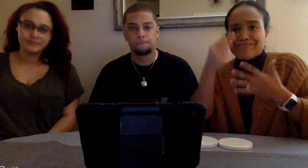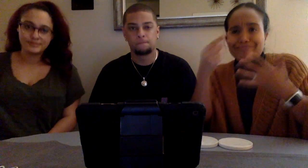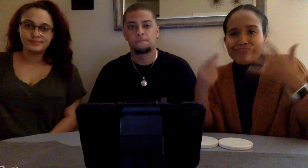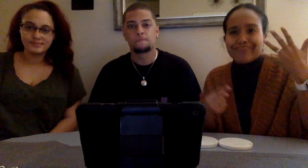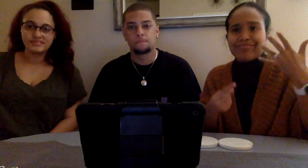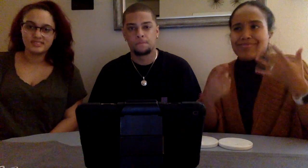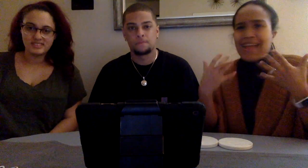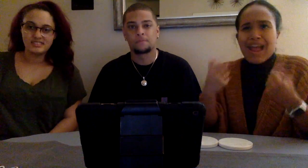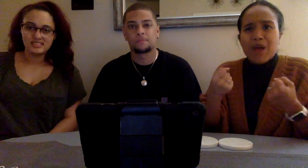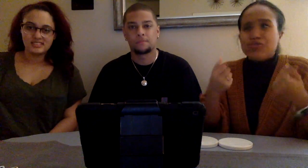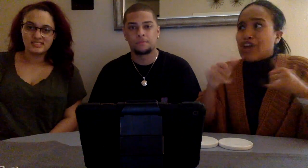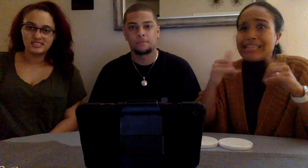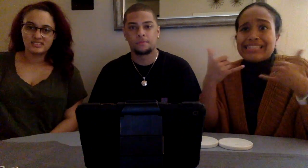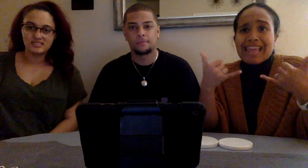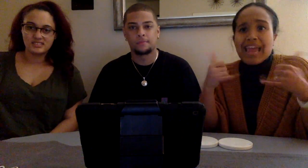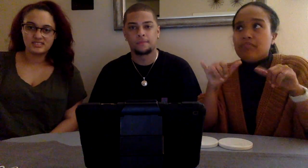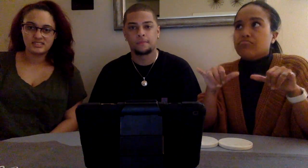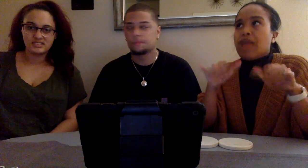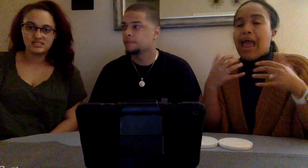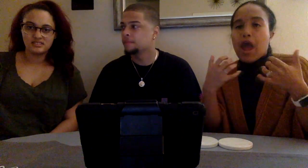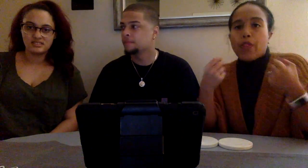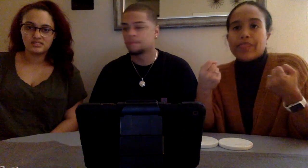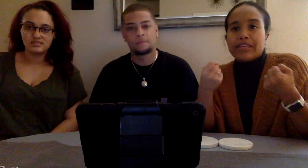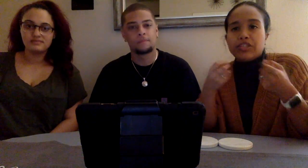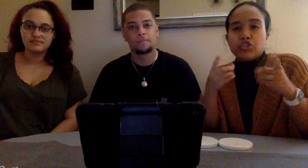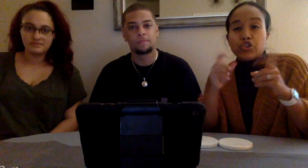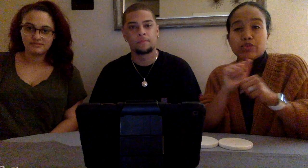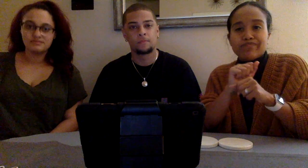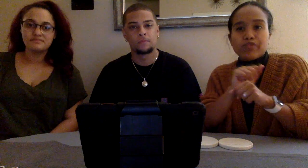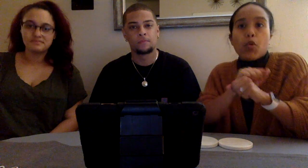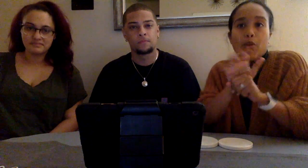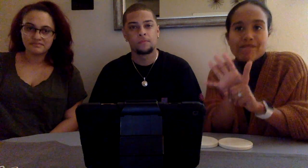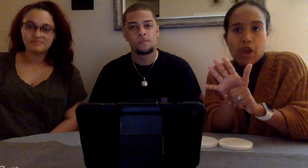and staying healthy during this Covid-19 pandemic.